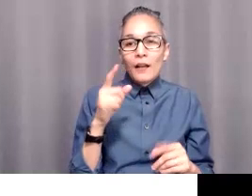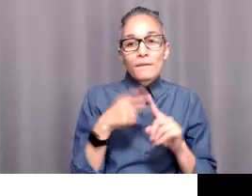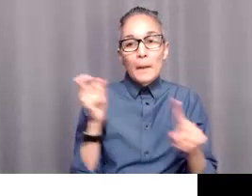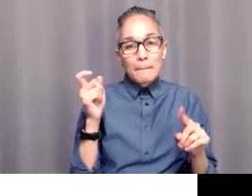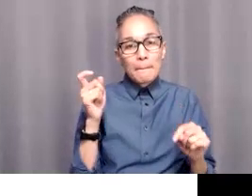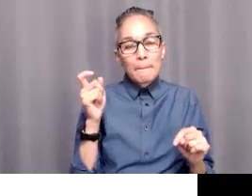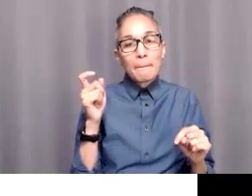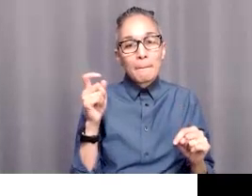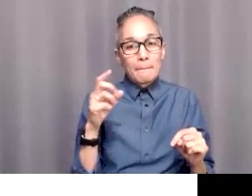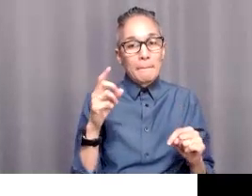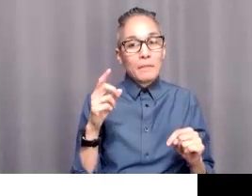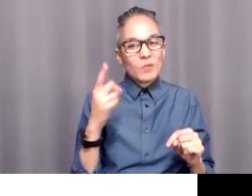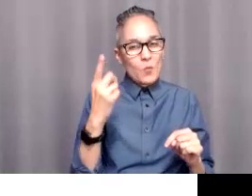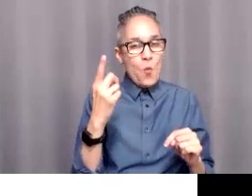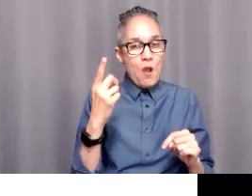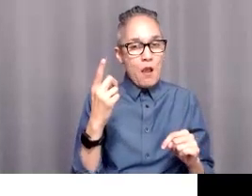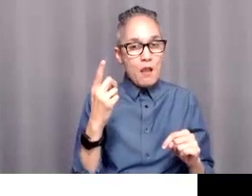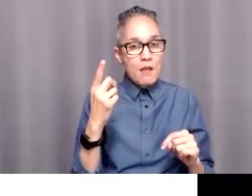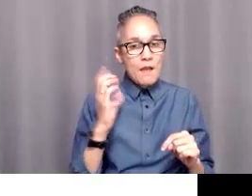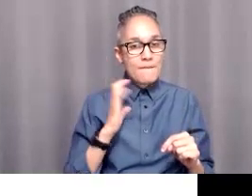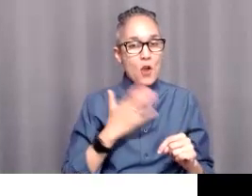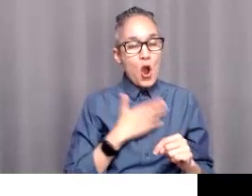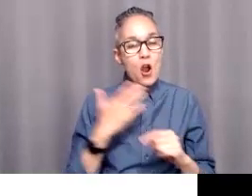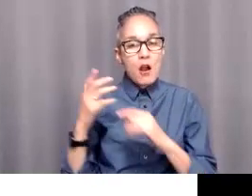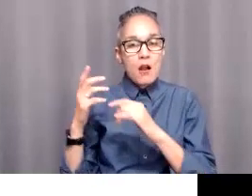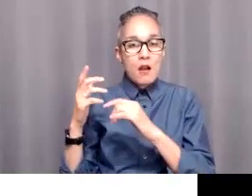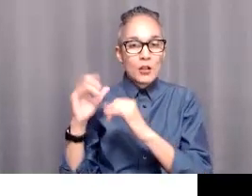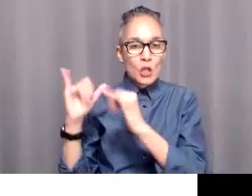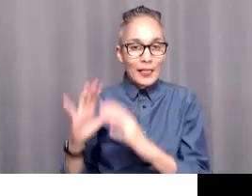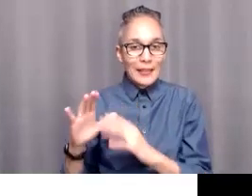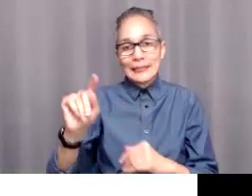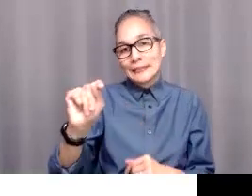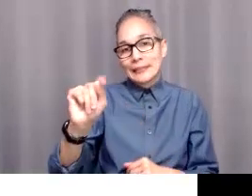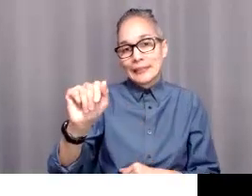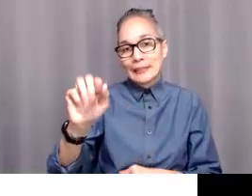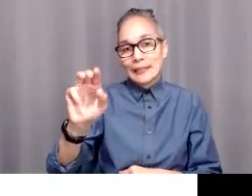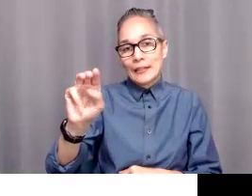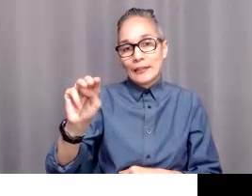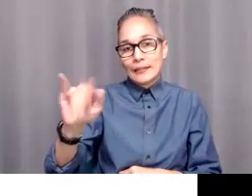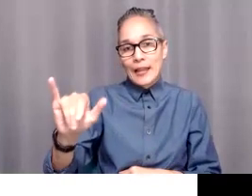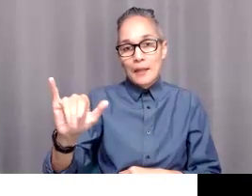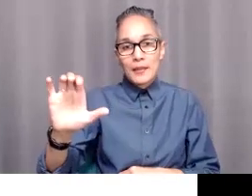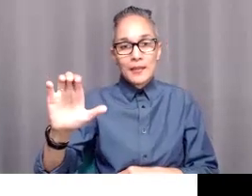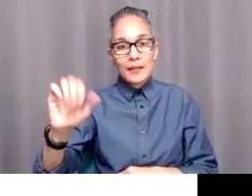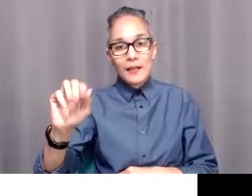one of our colleagues, Tammy Camacho, and she has made a,